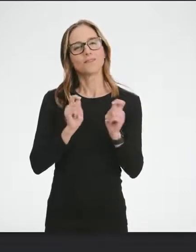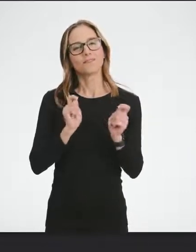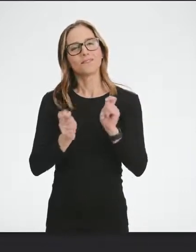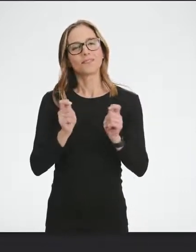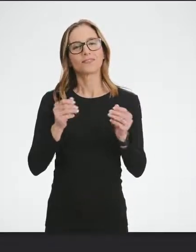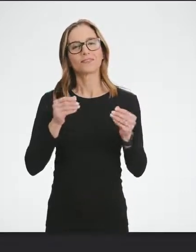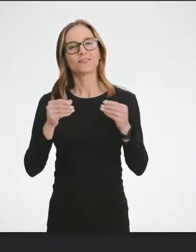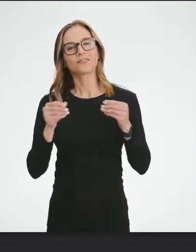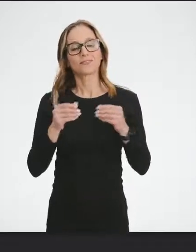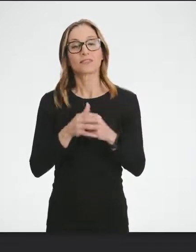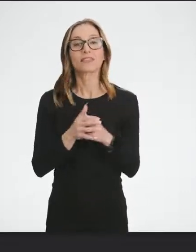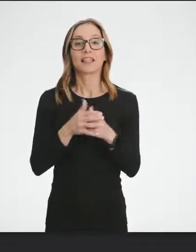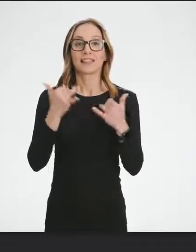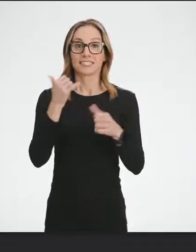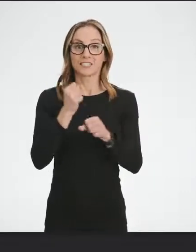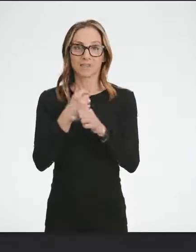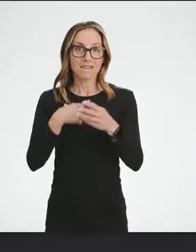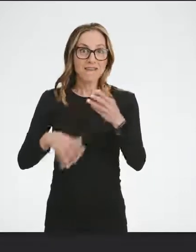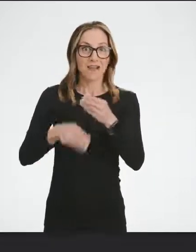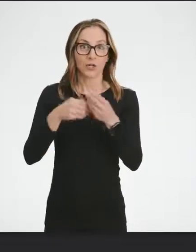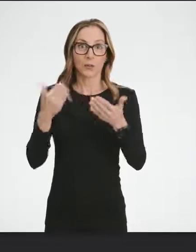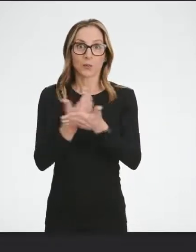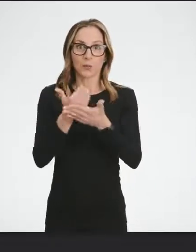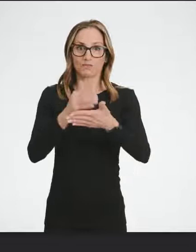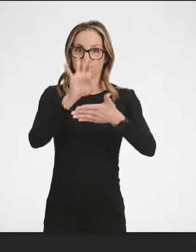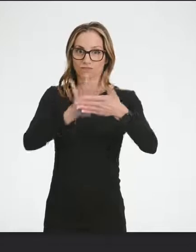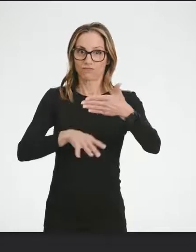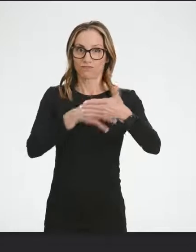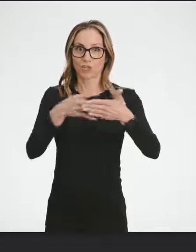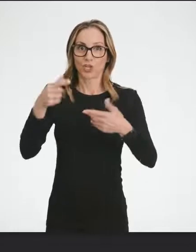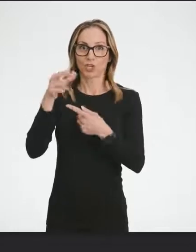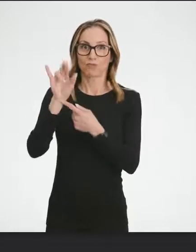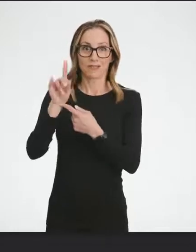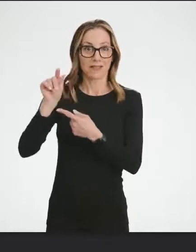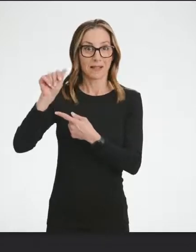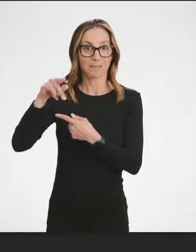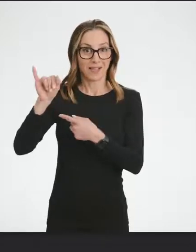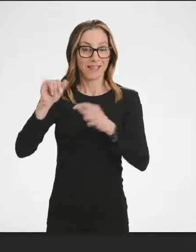This year, we're adding a new Grid API, which makes it easier to lay out a set of views